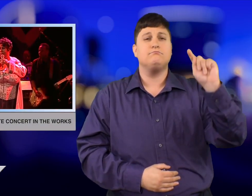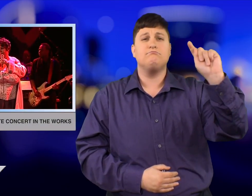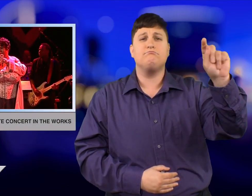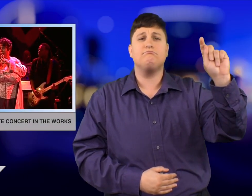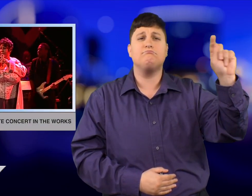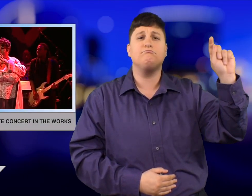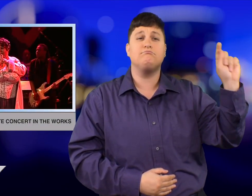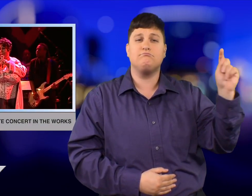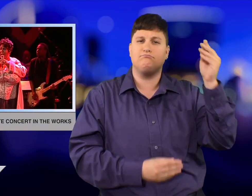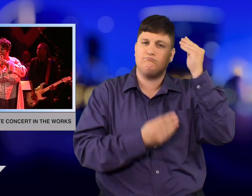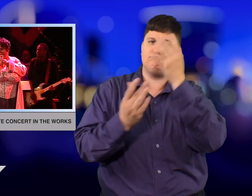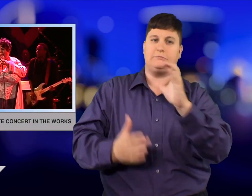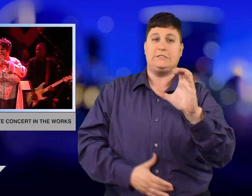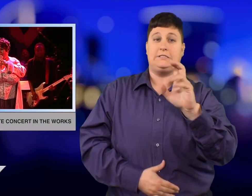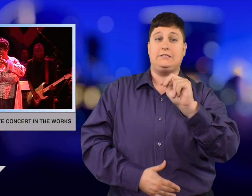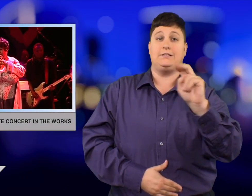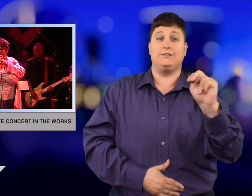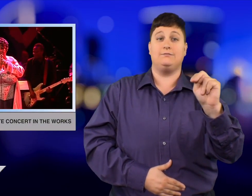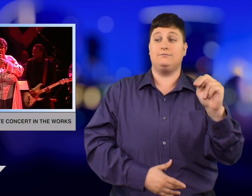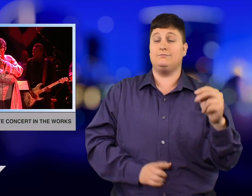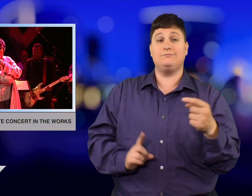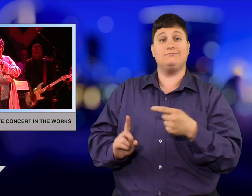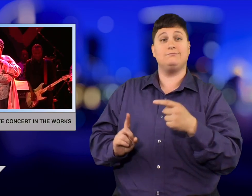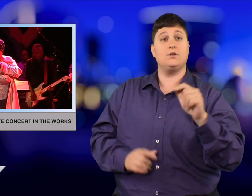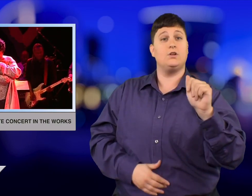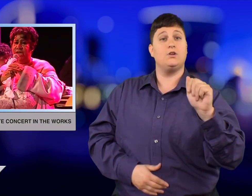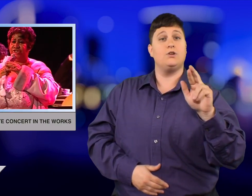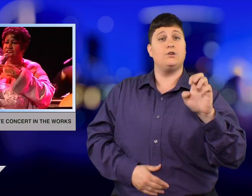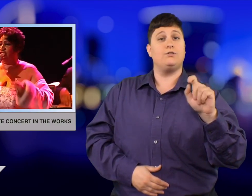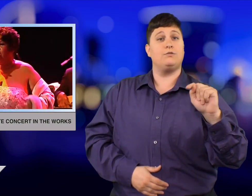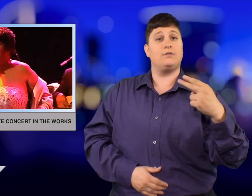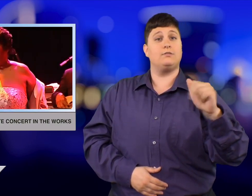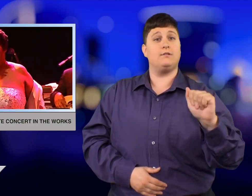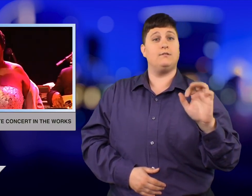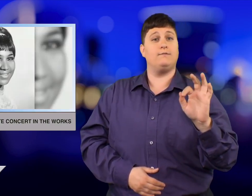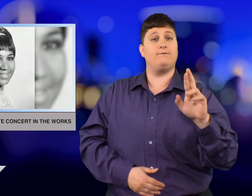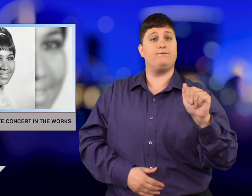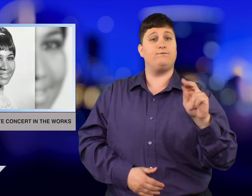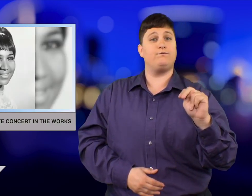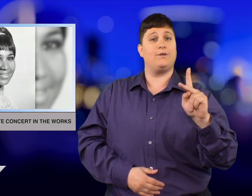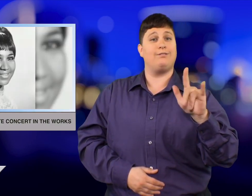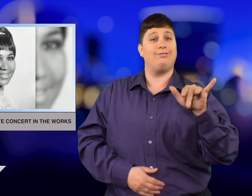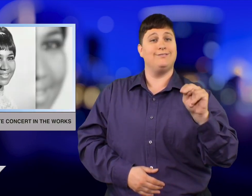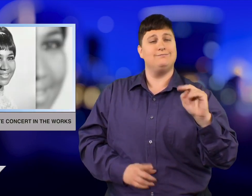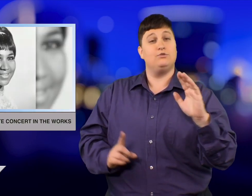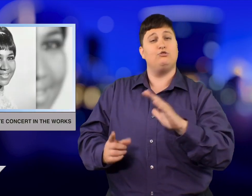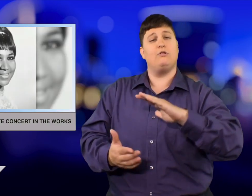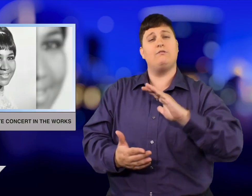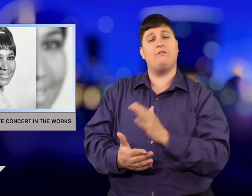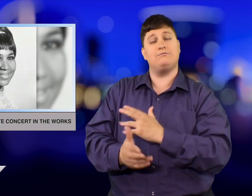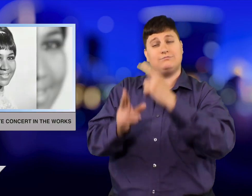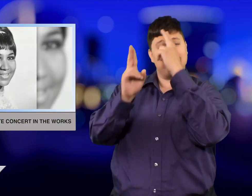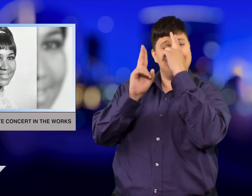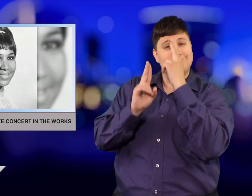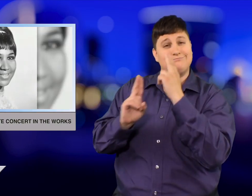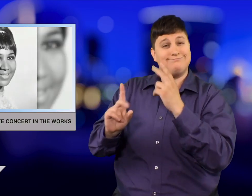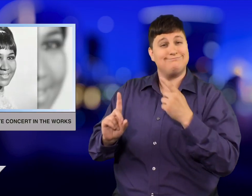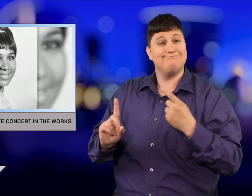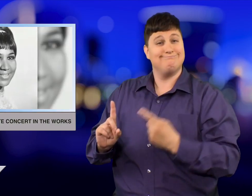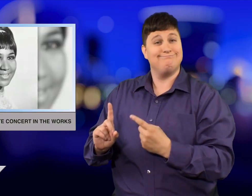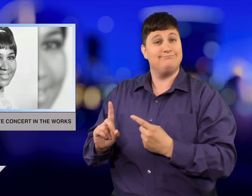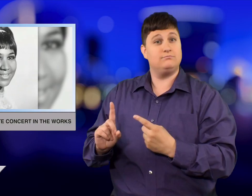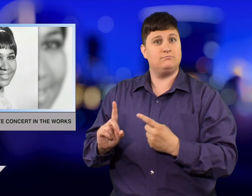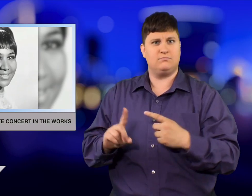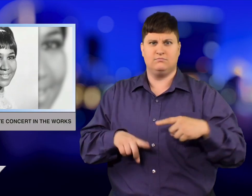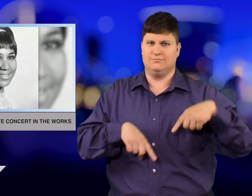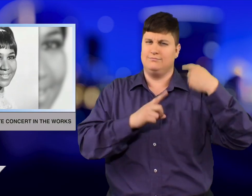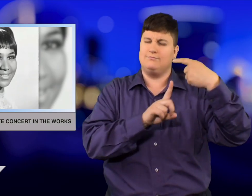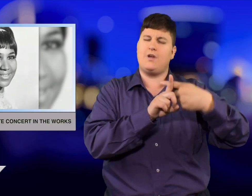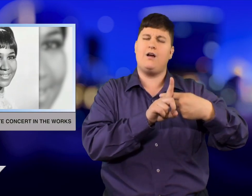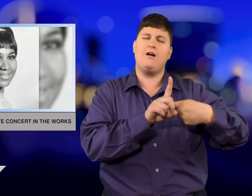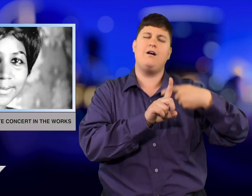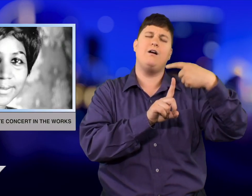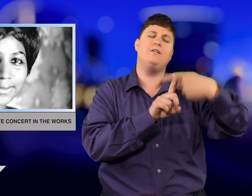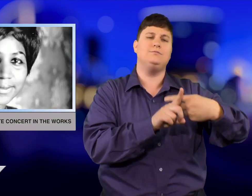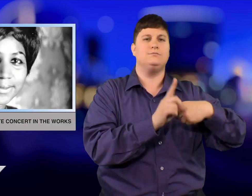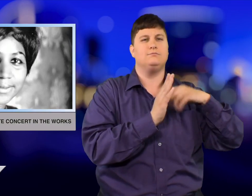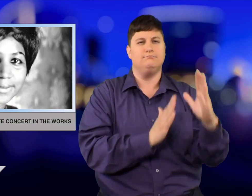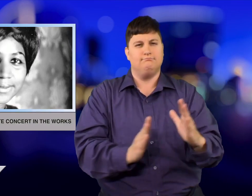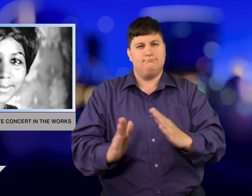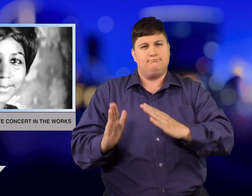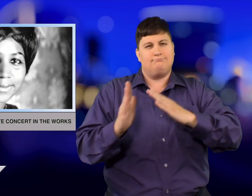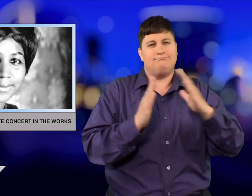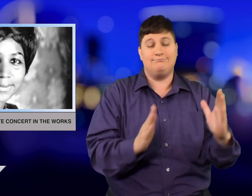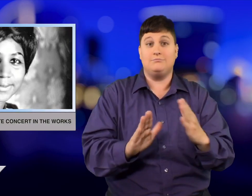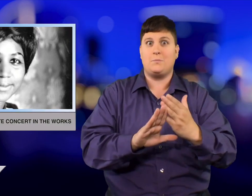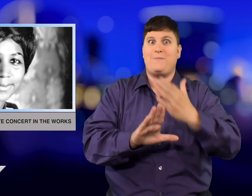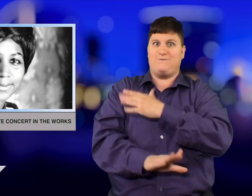Sources tell CNN that an Aretha Franklin tribute concert was in the works several months before